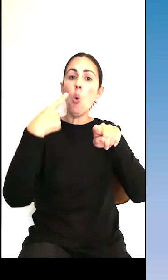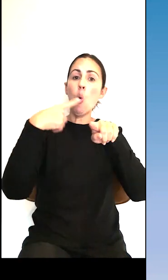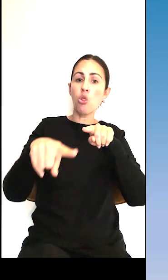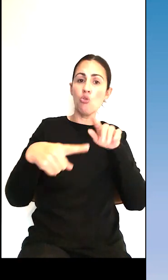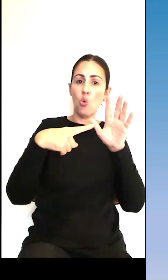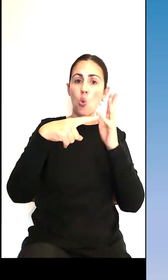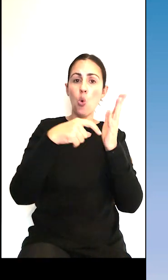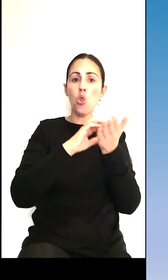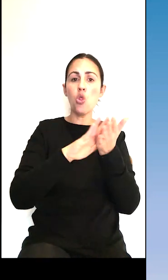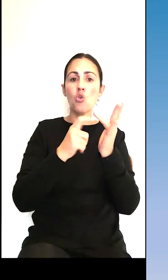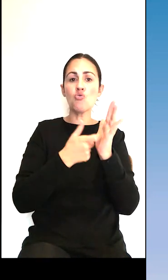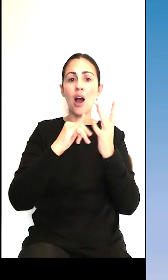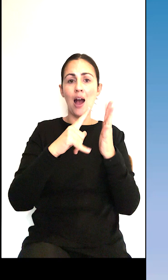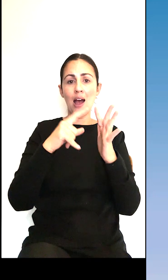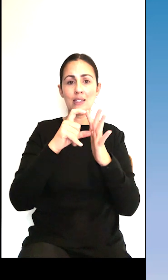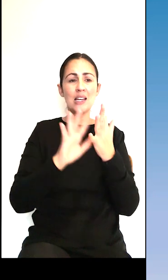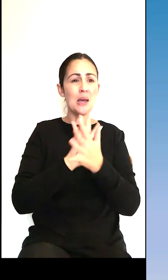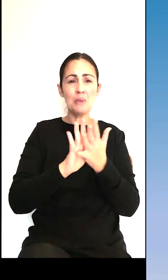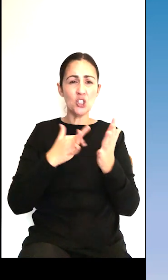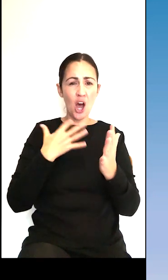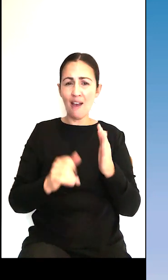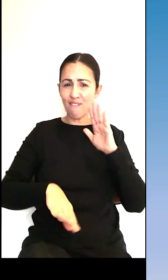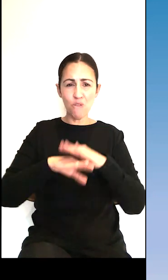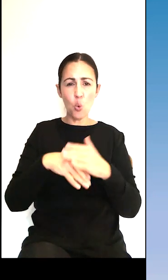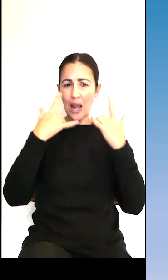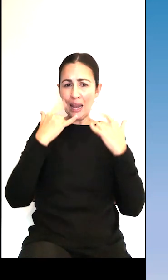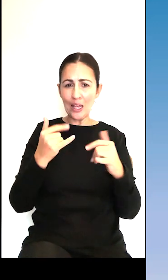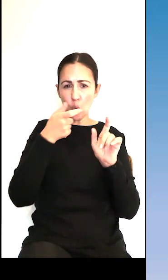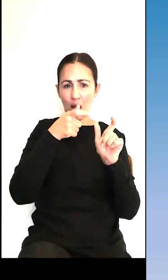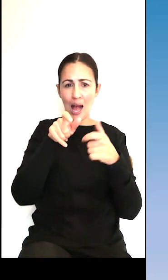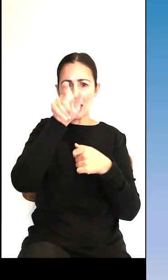when you actually have full legal guardianship or you're the enduring power of attorney.